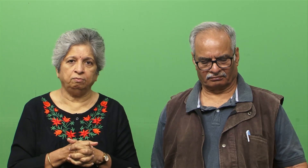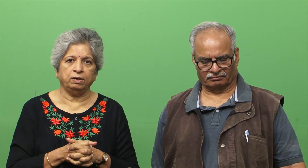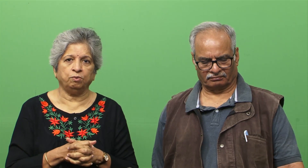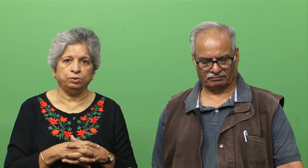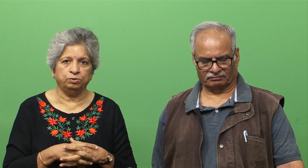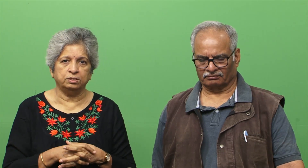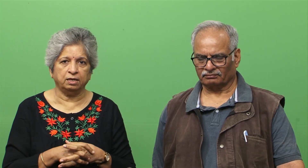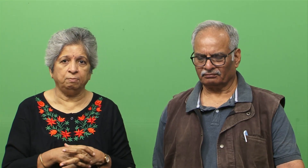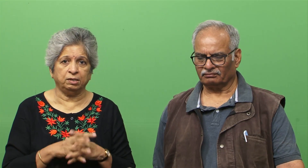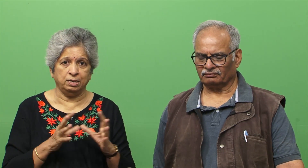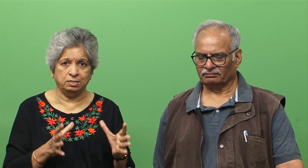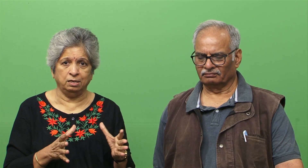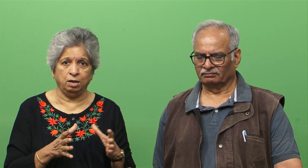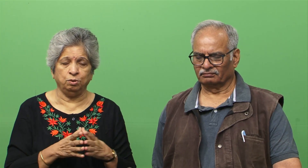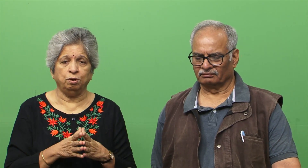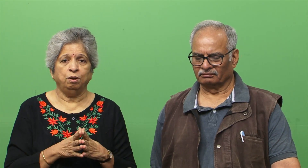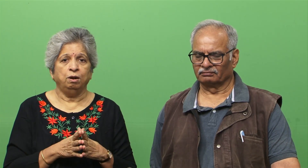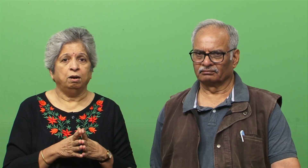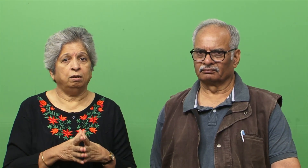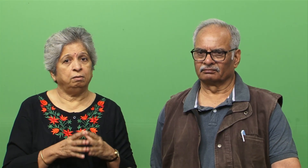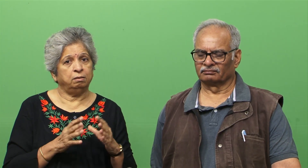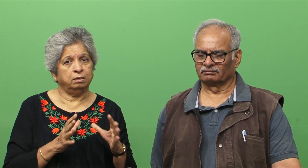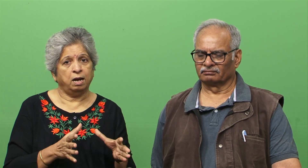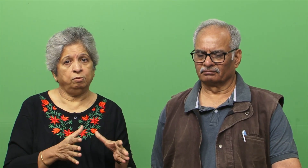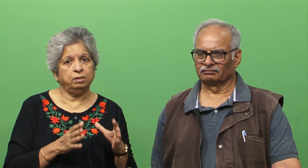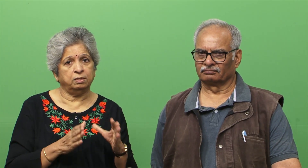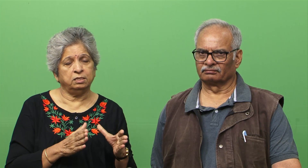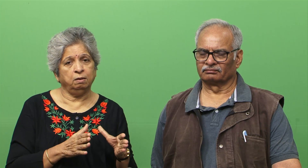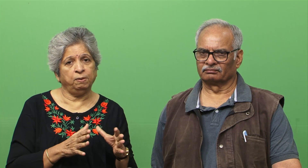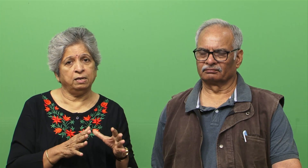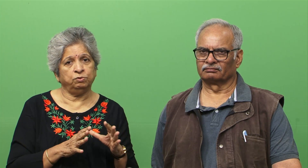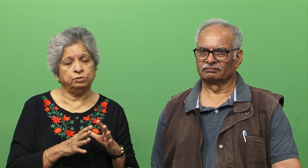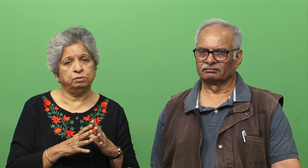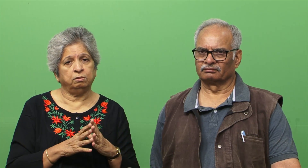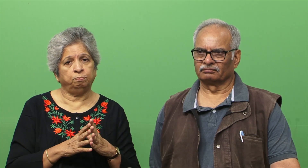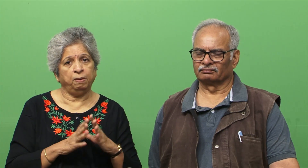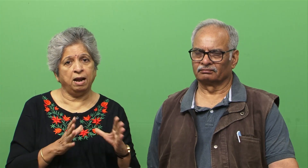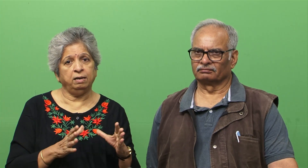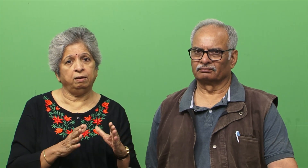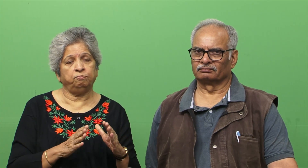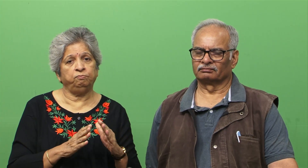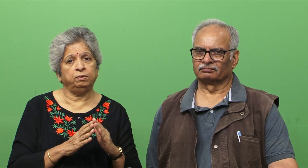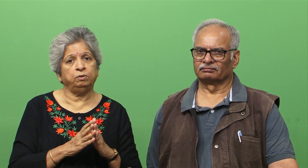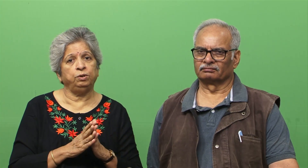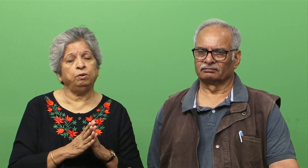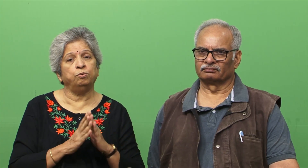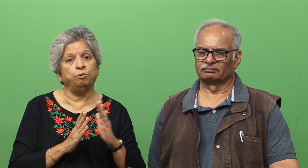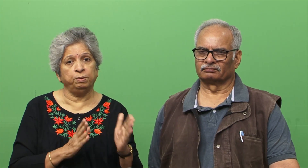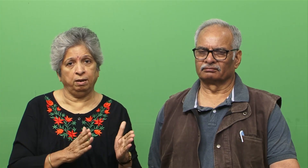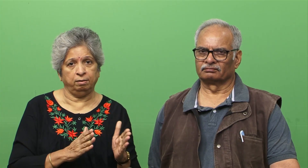we are going to describe a case scenario uh how the nursing plan was planned during home care